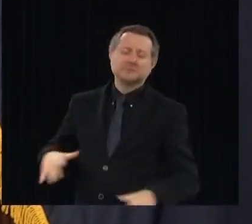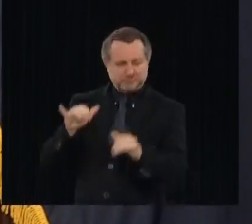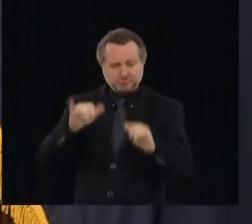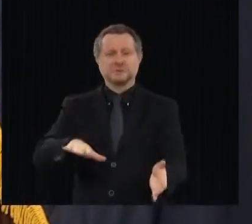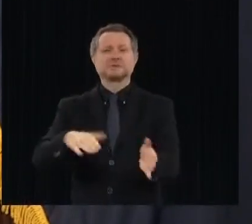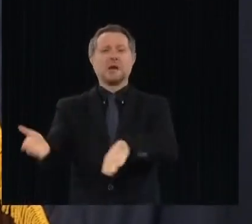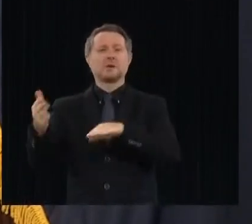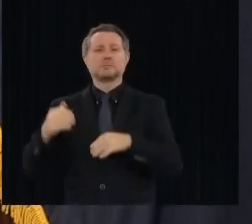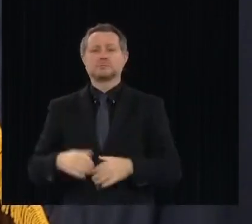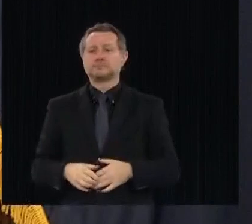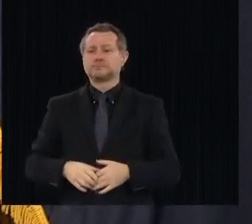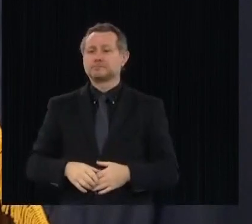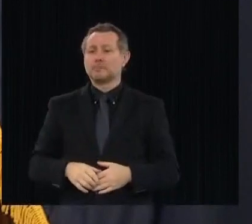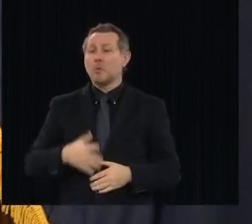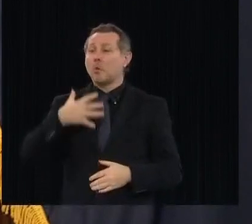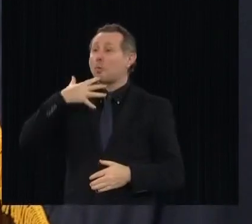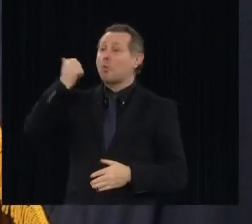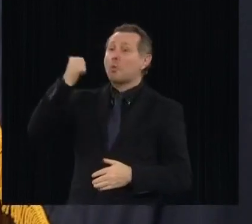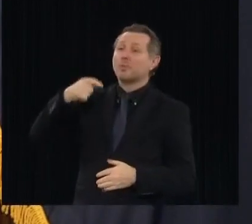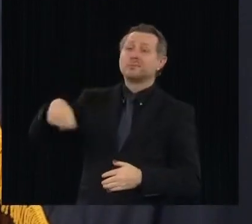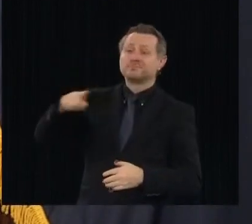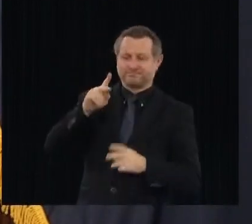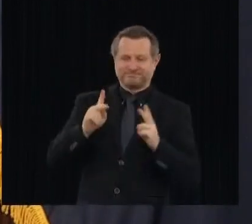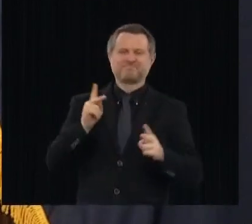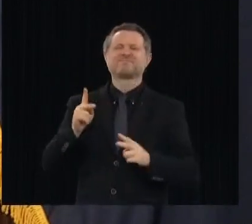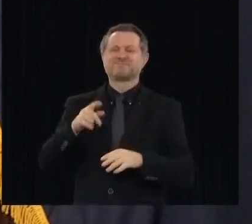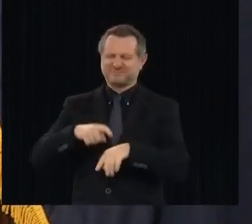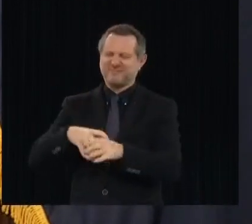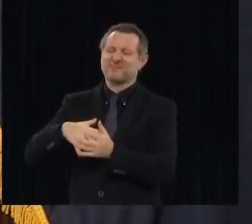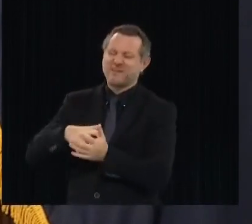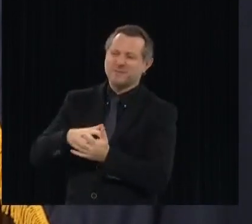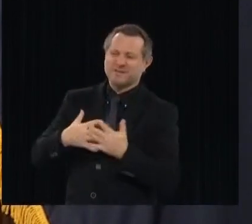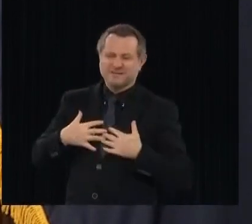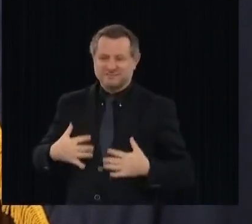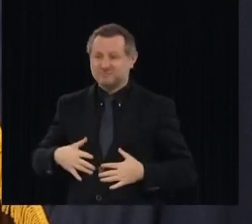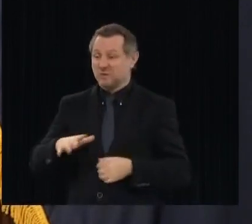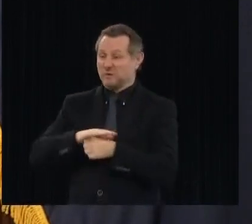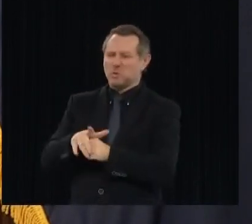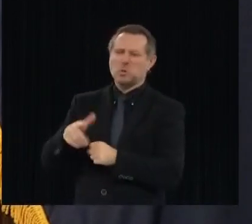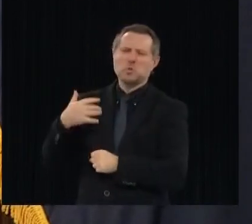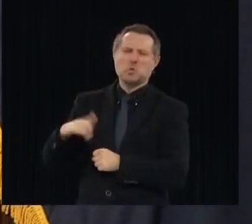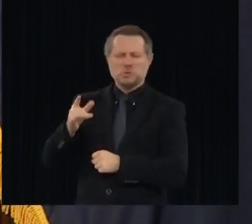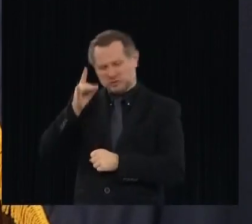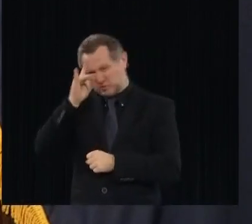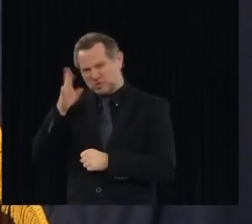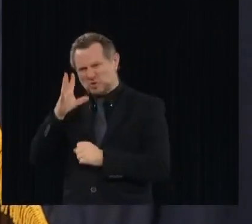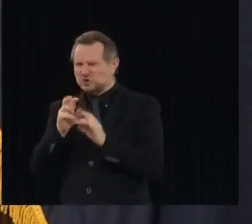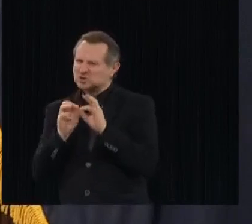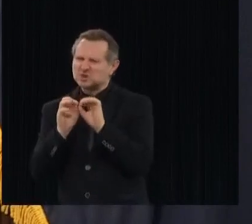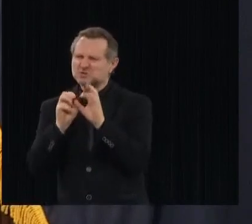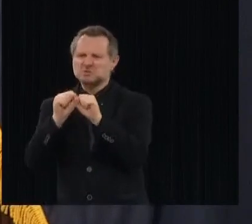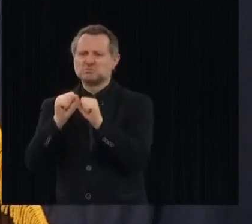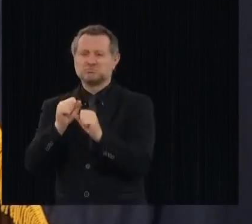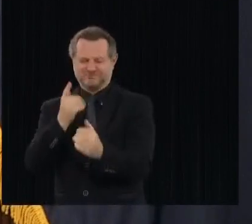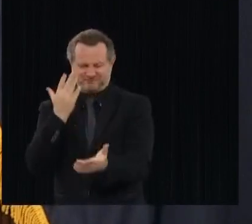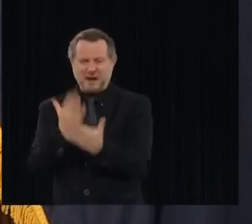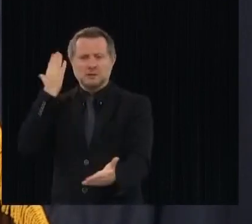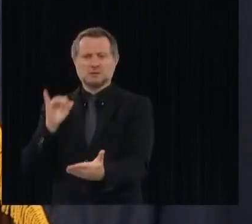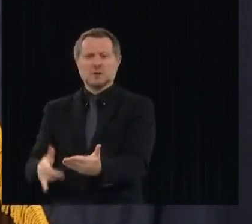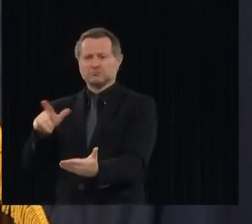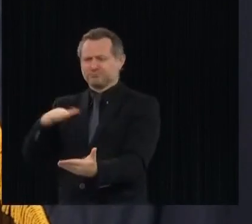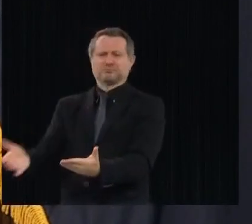DESPITE WHAT EVERYTHING YOU DO